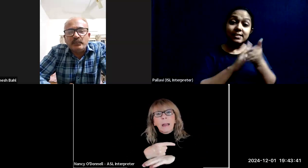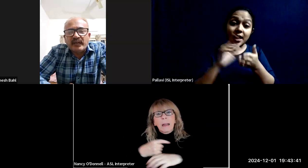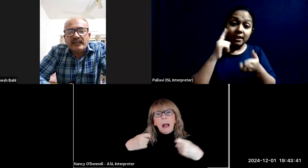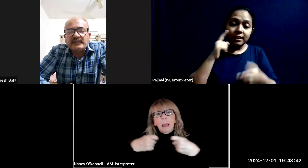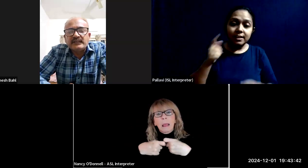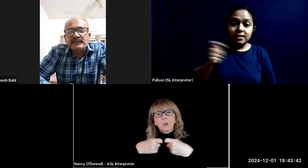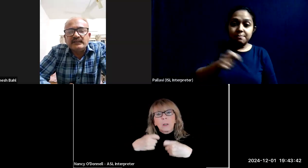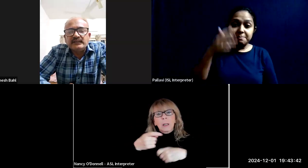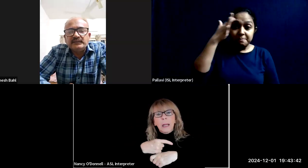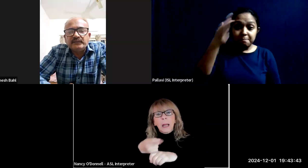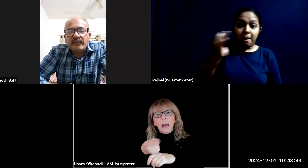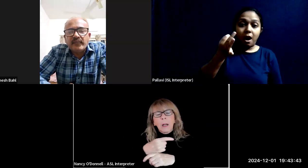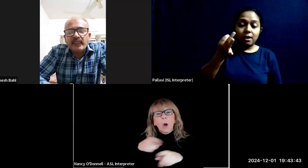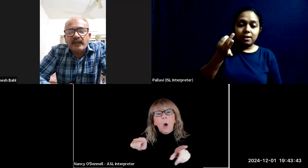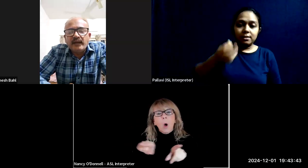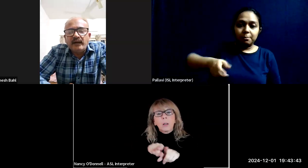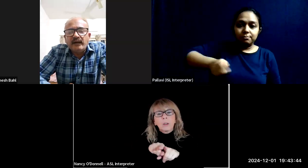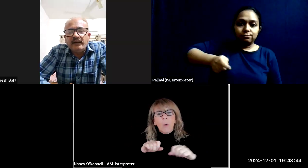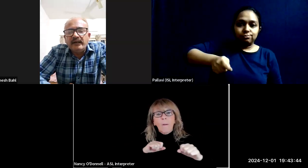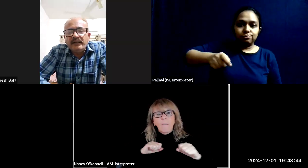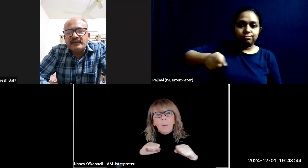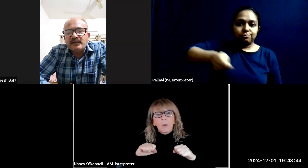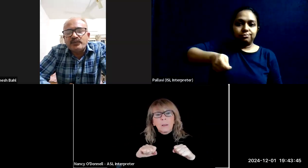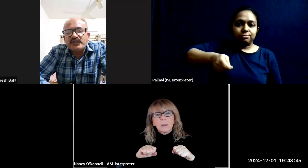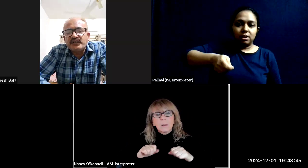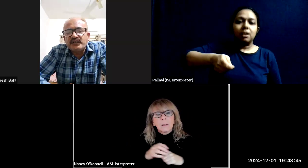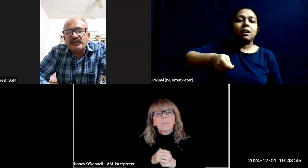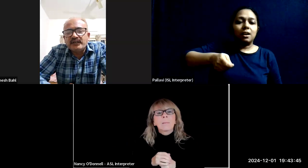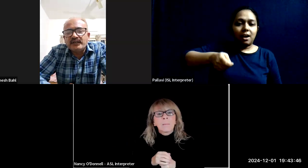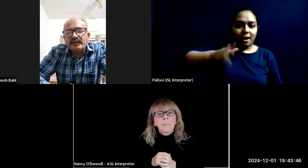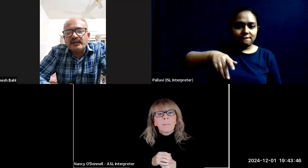which vibrates. It has an option